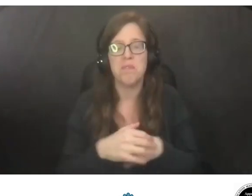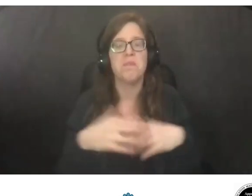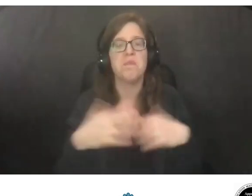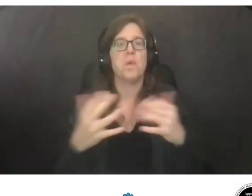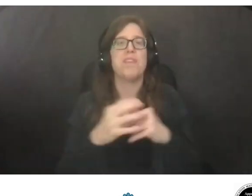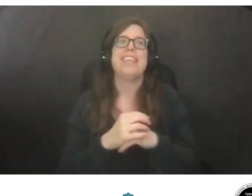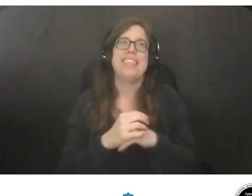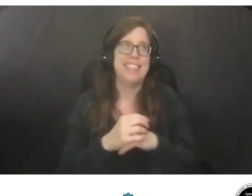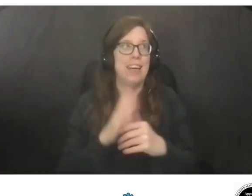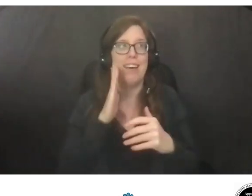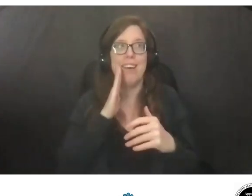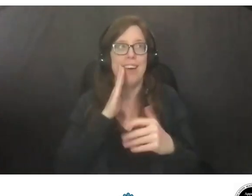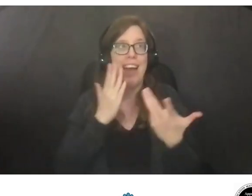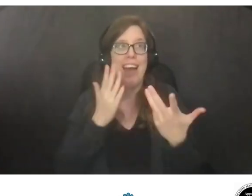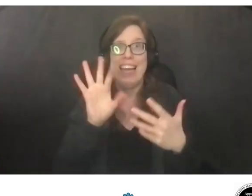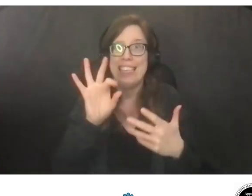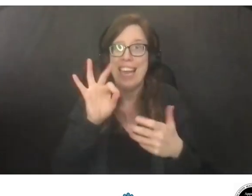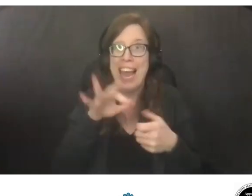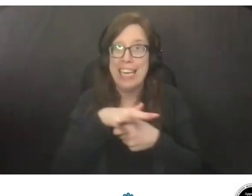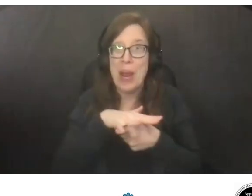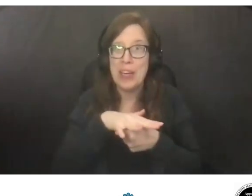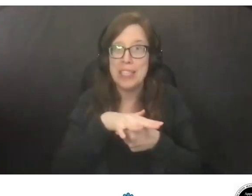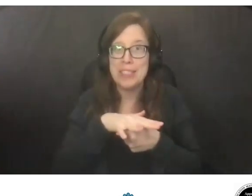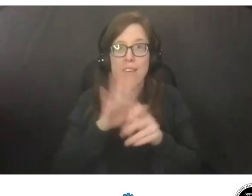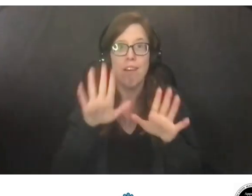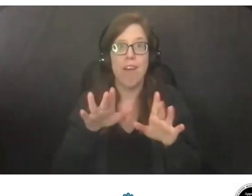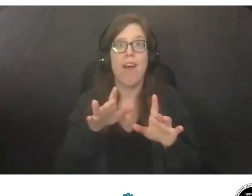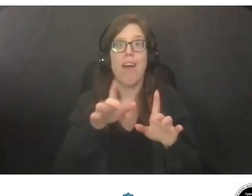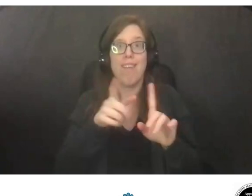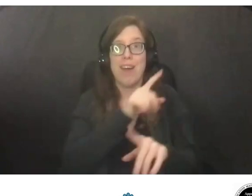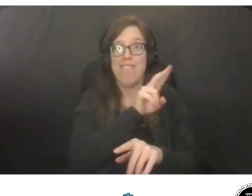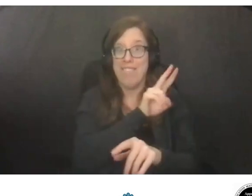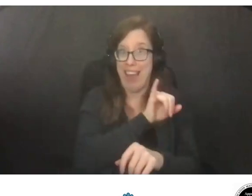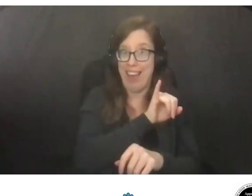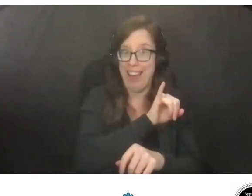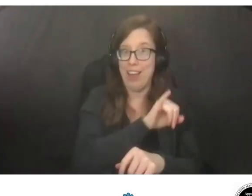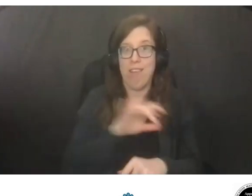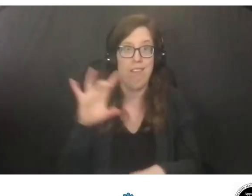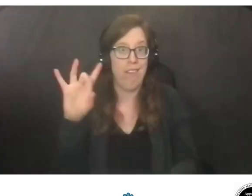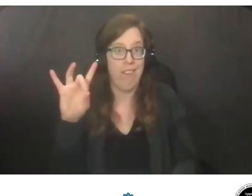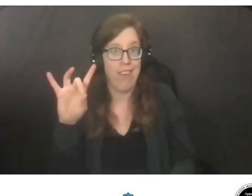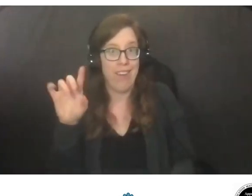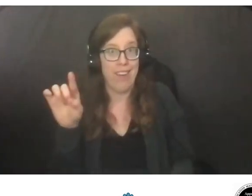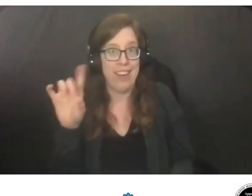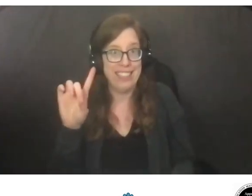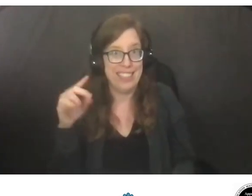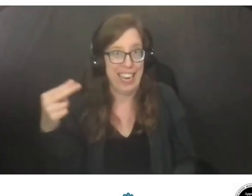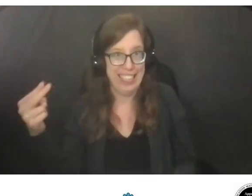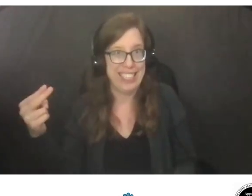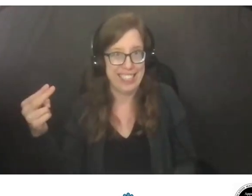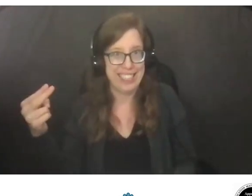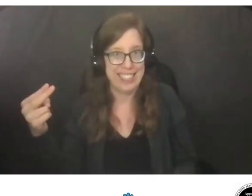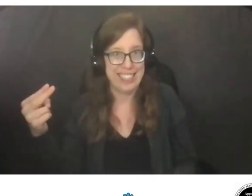So we've got those nine areas from VI, eight areas from DHH,